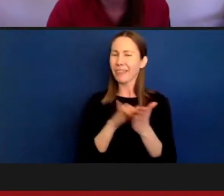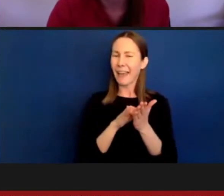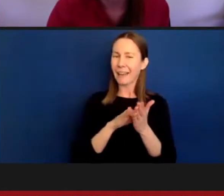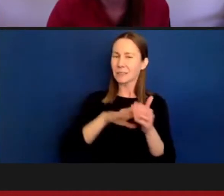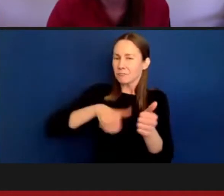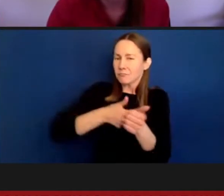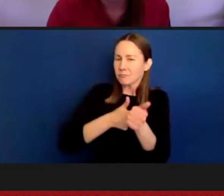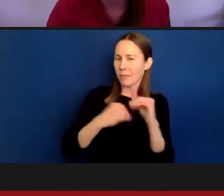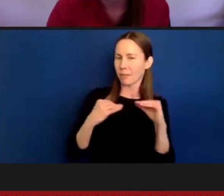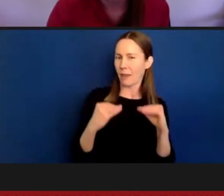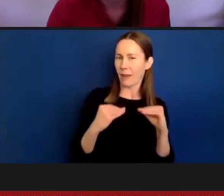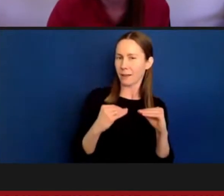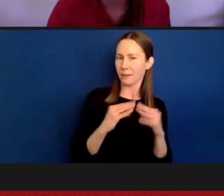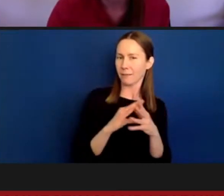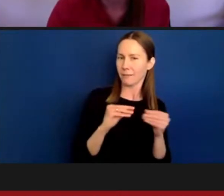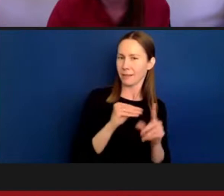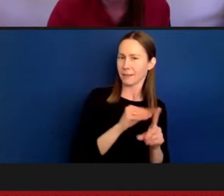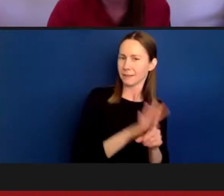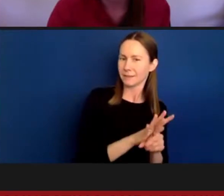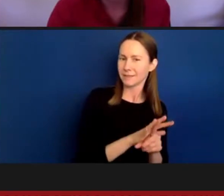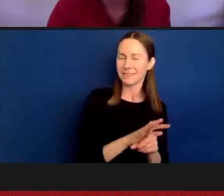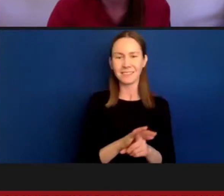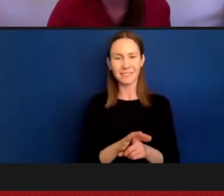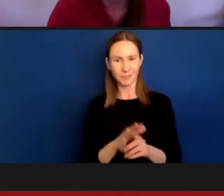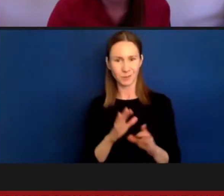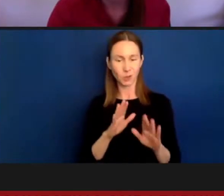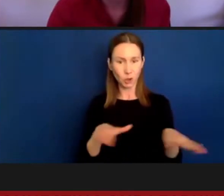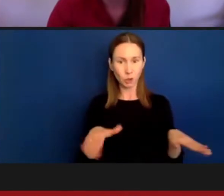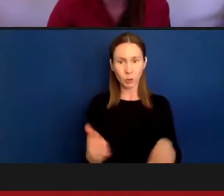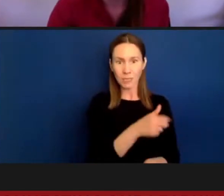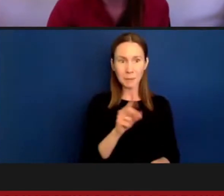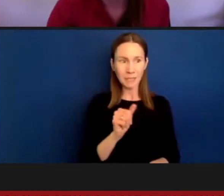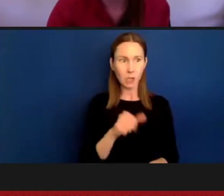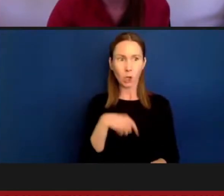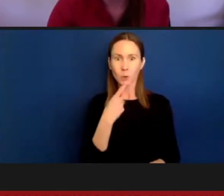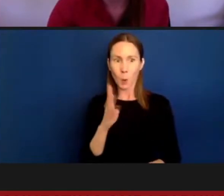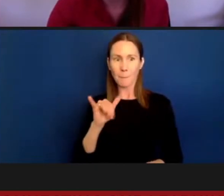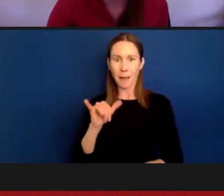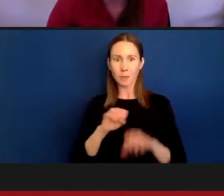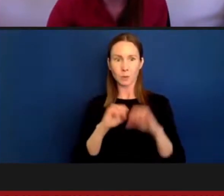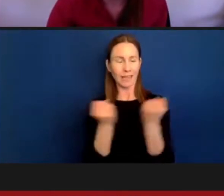Children with disabilities are getting told by society, and they're internalizing this